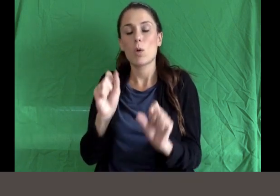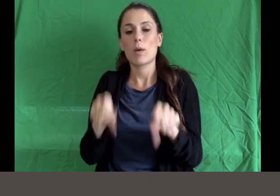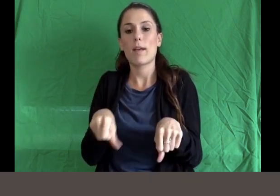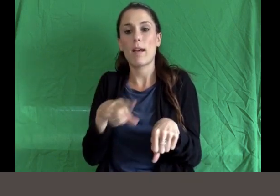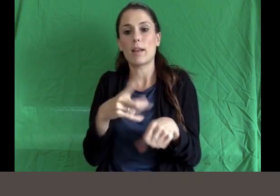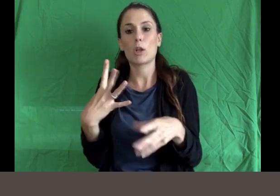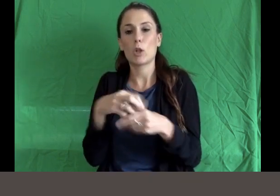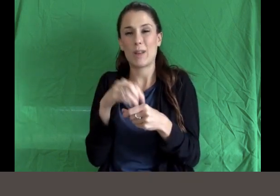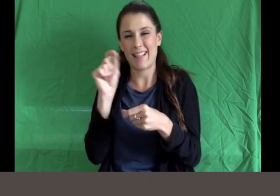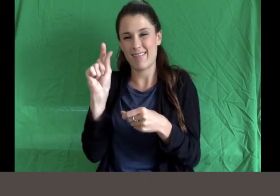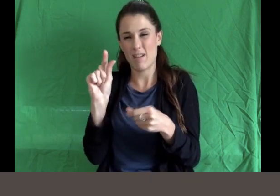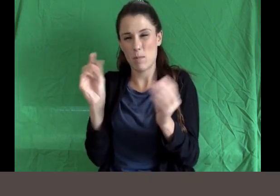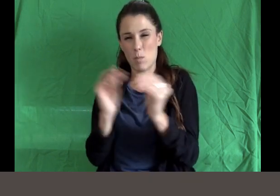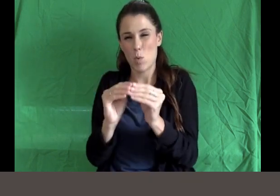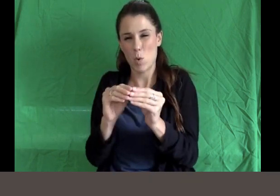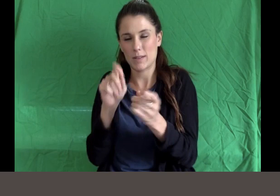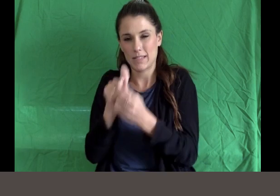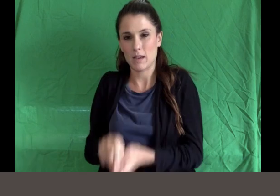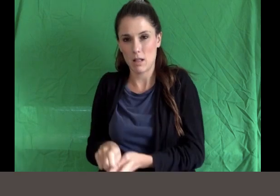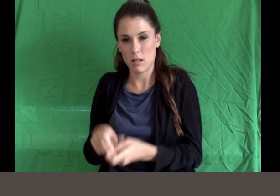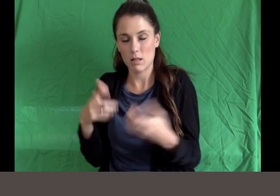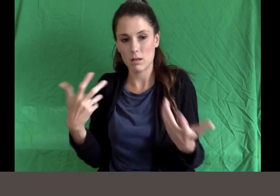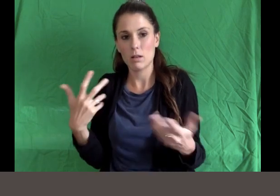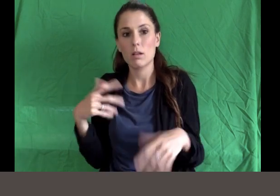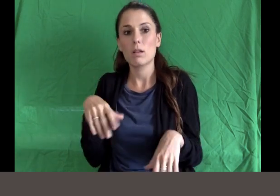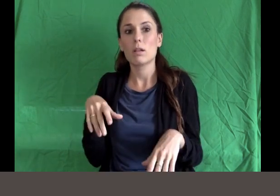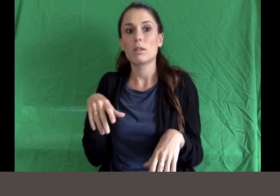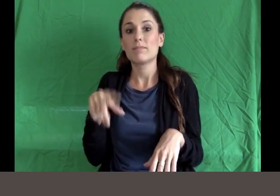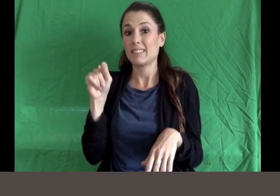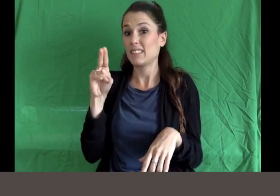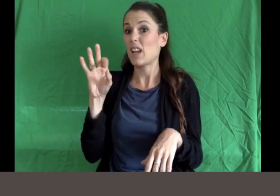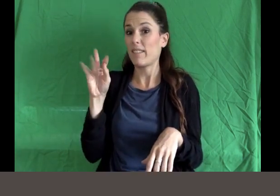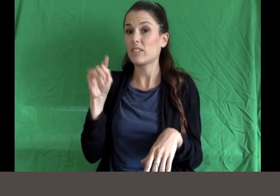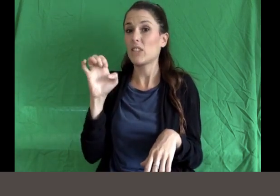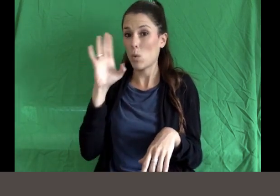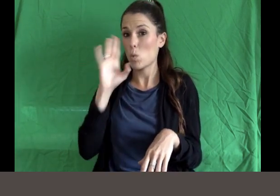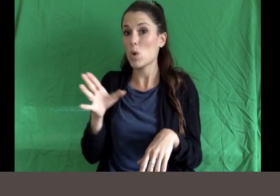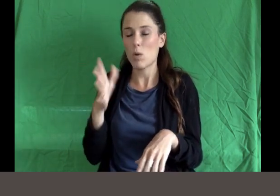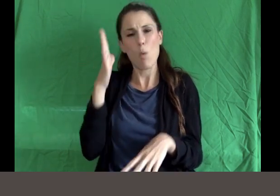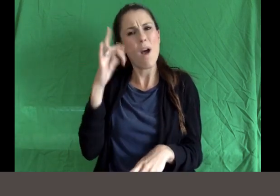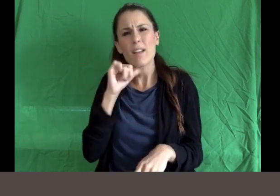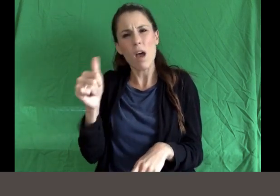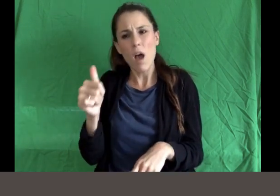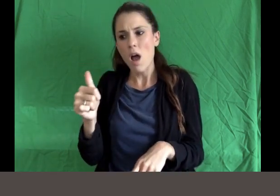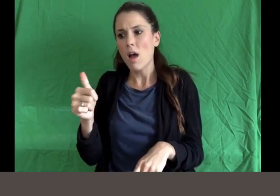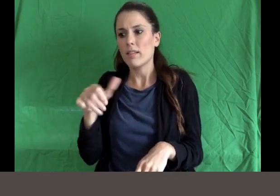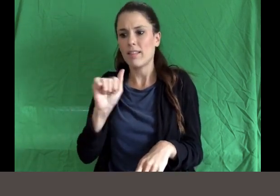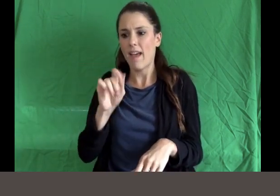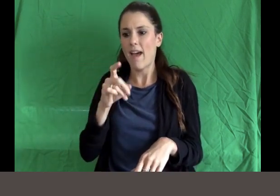would often do this because why not have our axes actually describe the data why can't they be